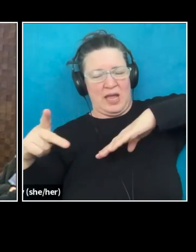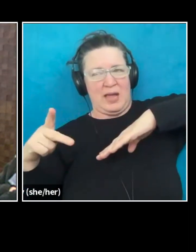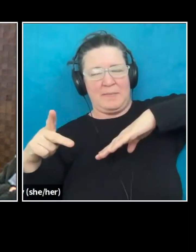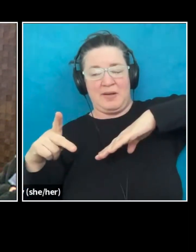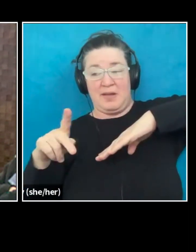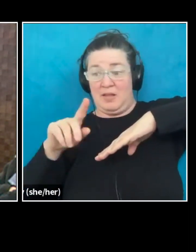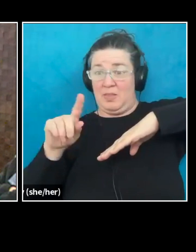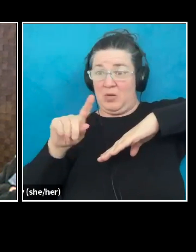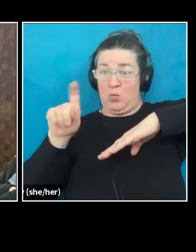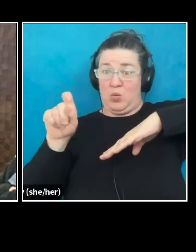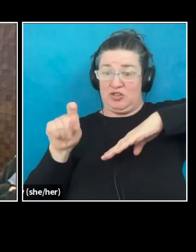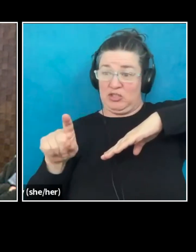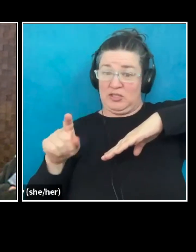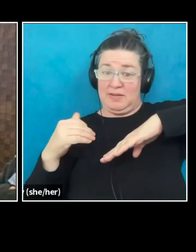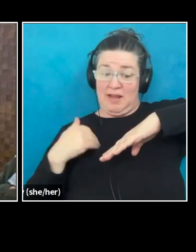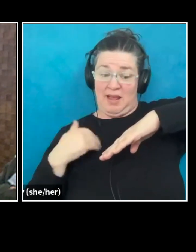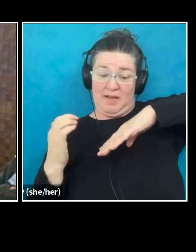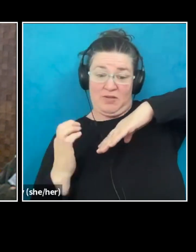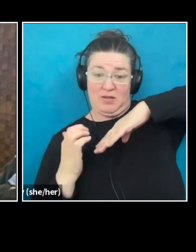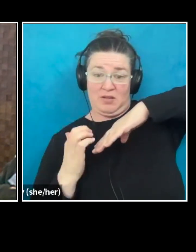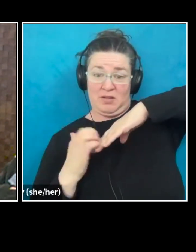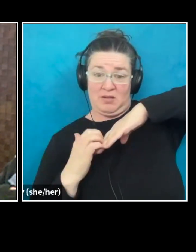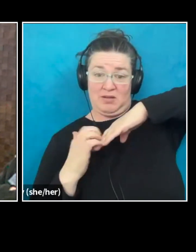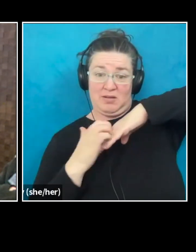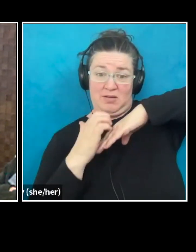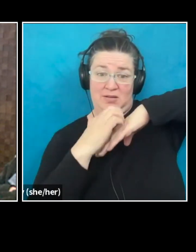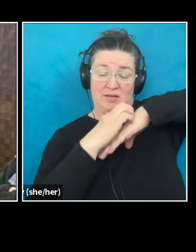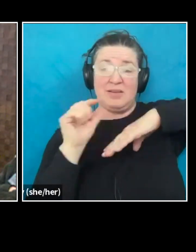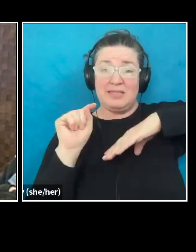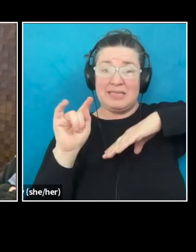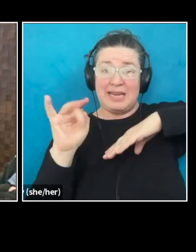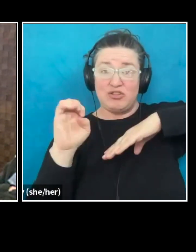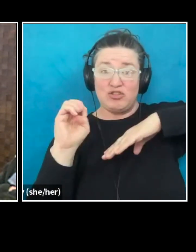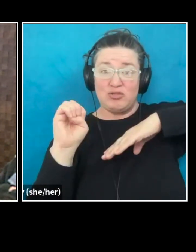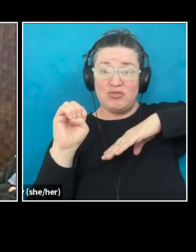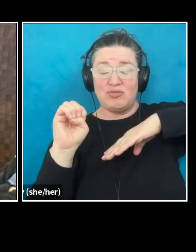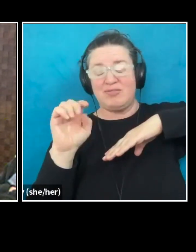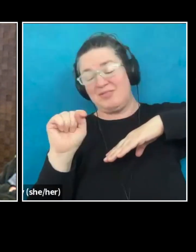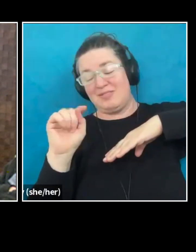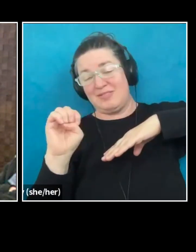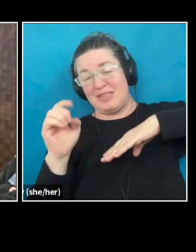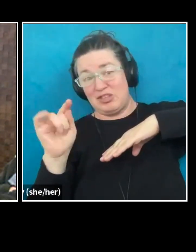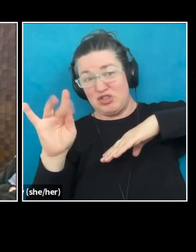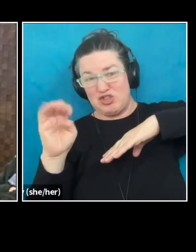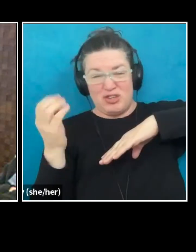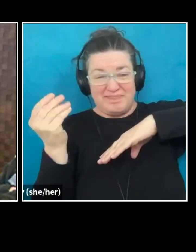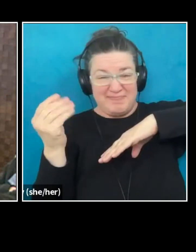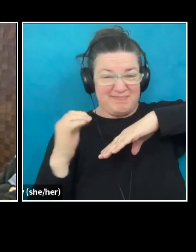friction like pattern but it wasn't actually the the standard textured. So I was just thinking in